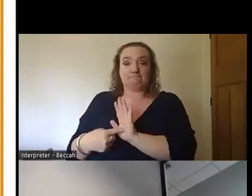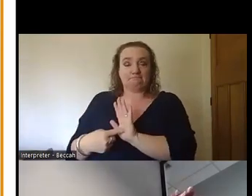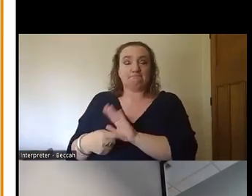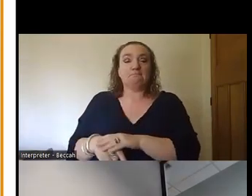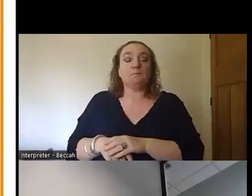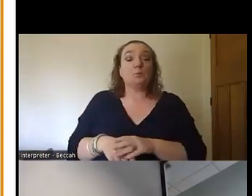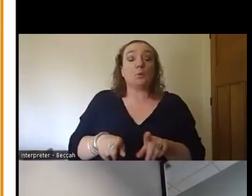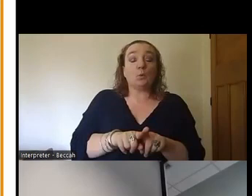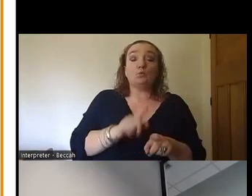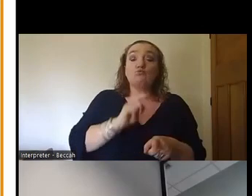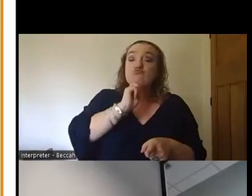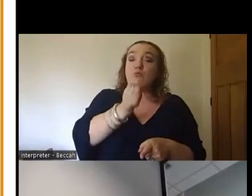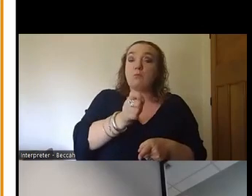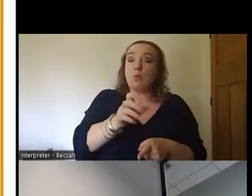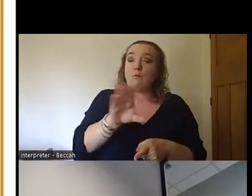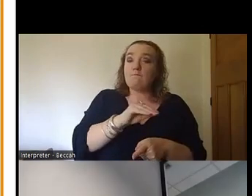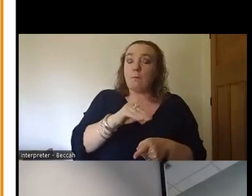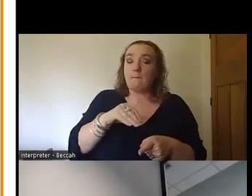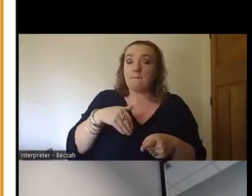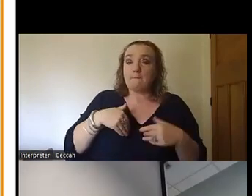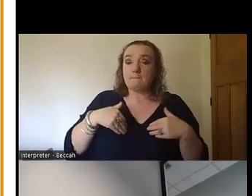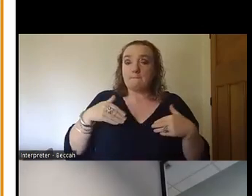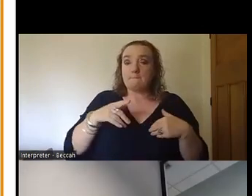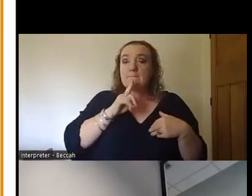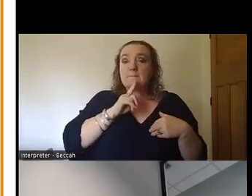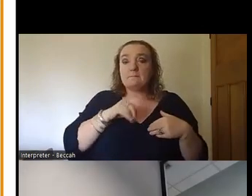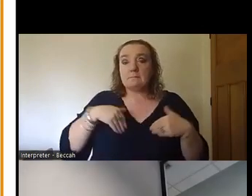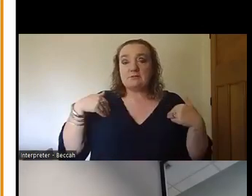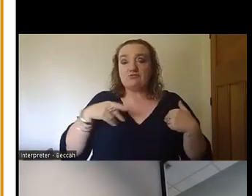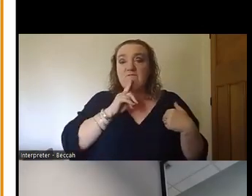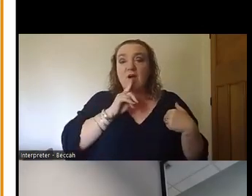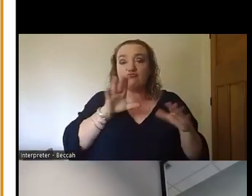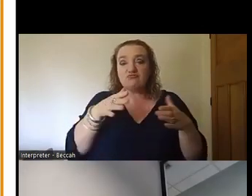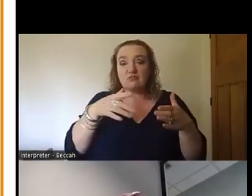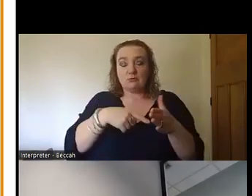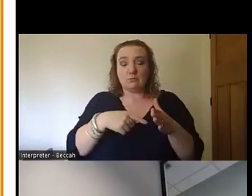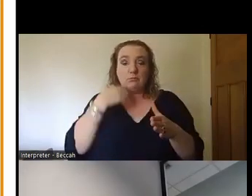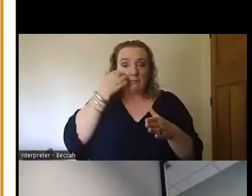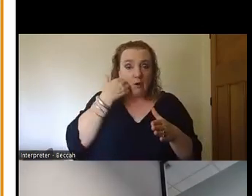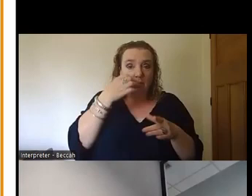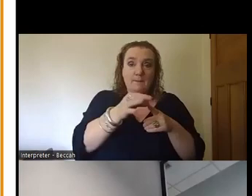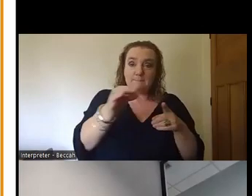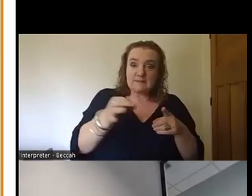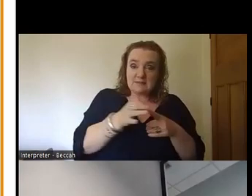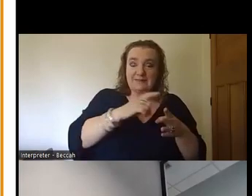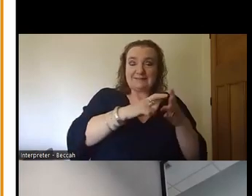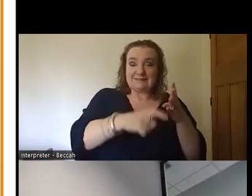from the Minister Advisory Group that call that out, particularly for our Maori Pacific and disabled learners.